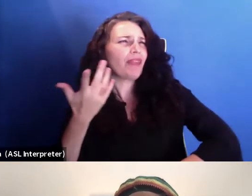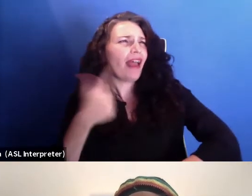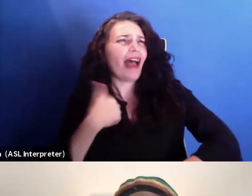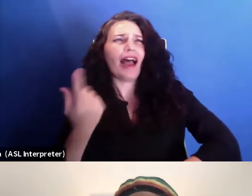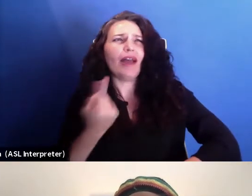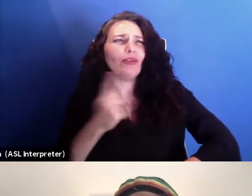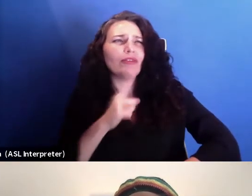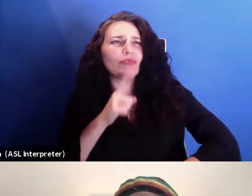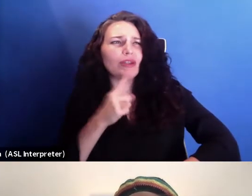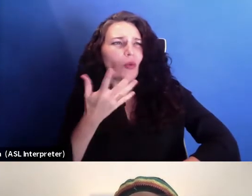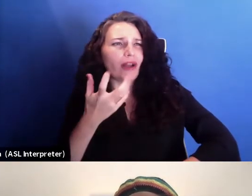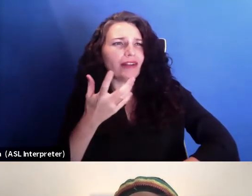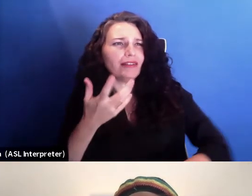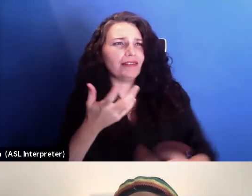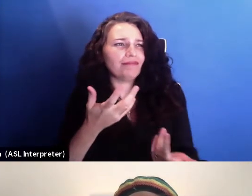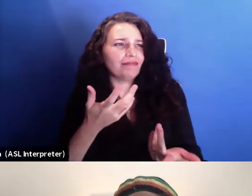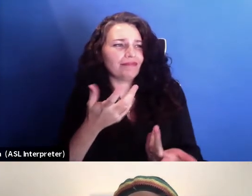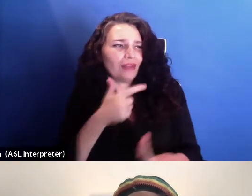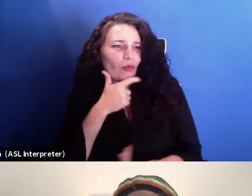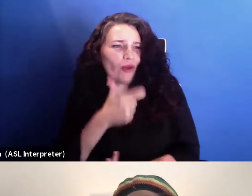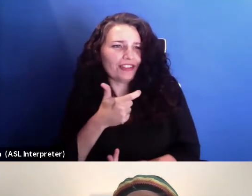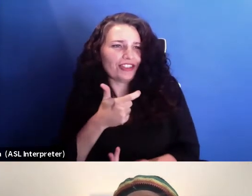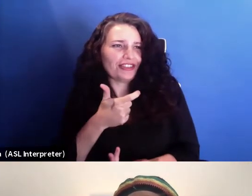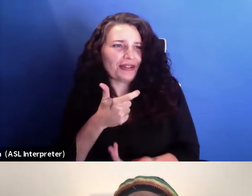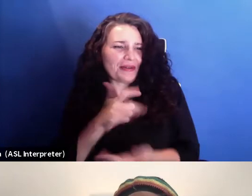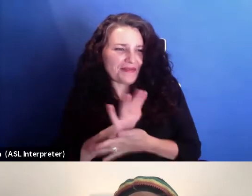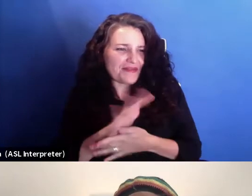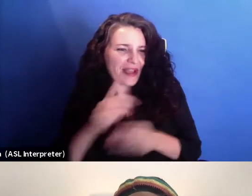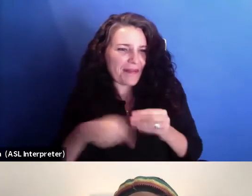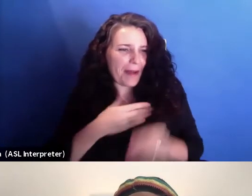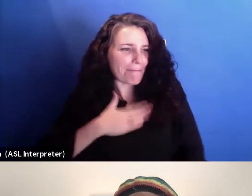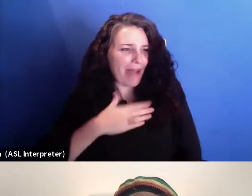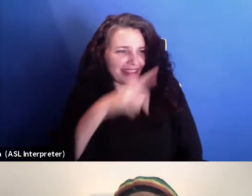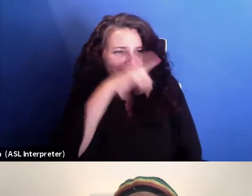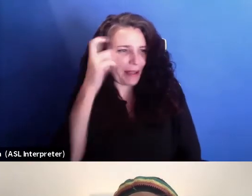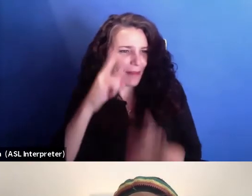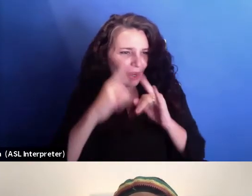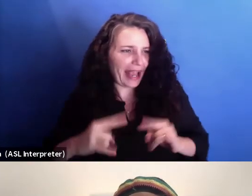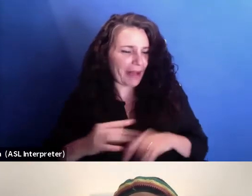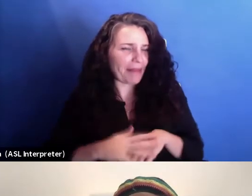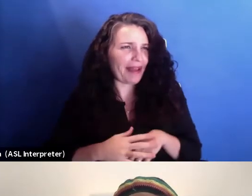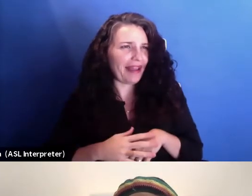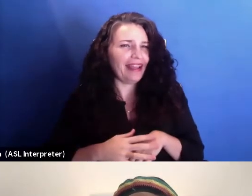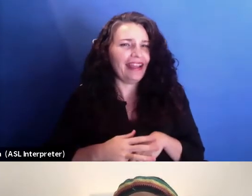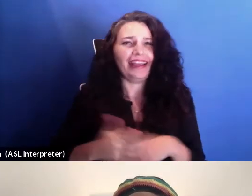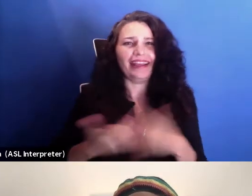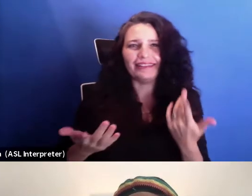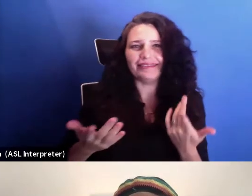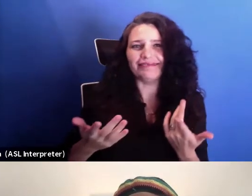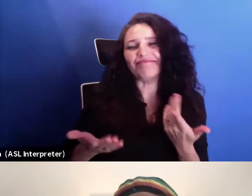about my summer camp. And I confess that when he said that, I had probably a fairly stereotypical idea in my mind,